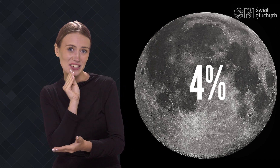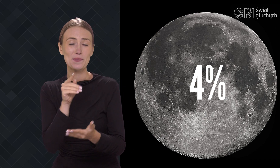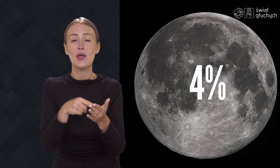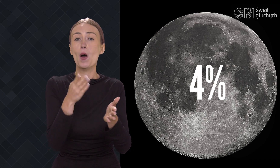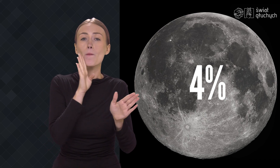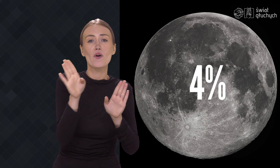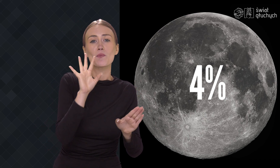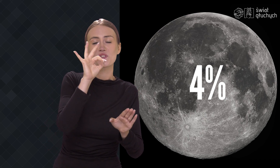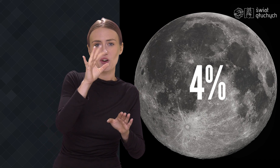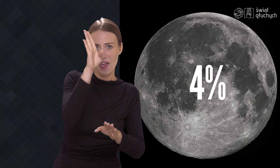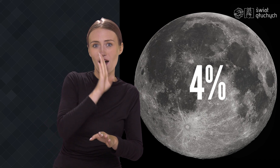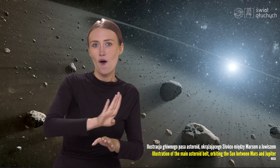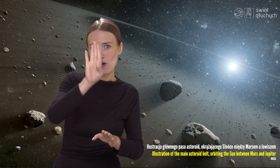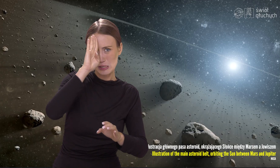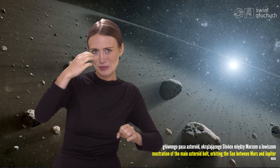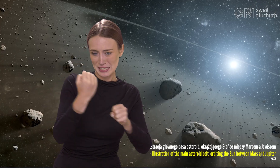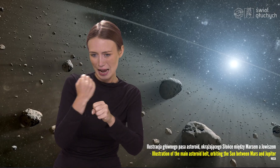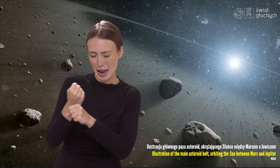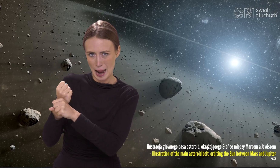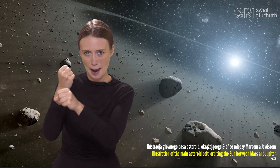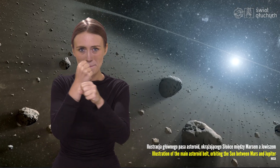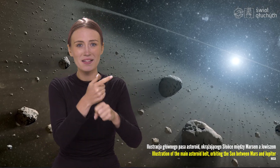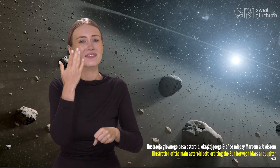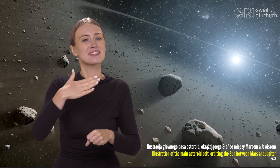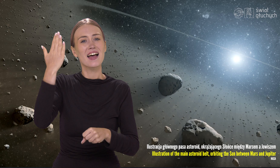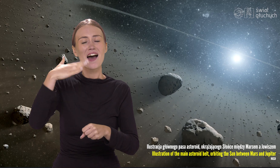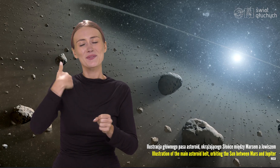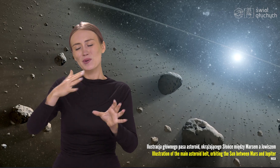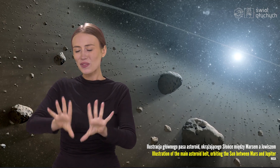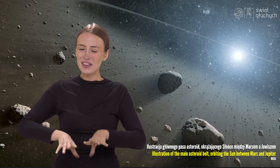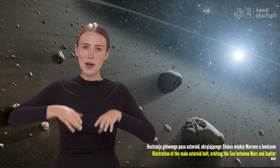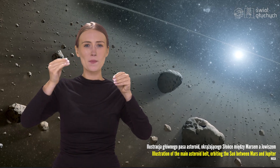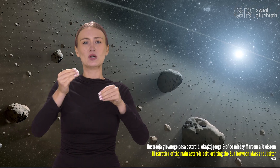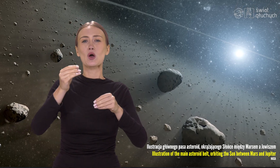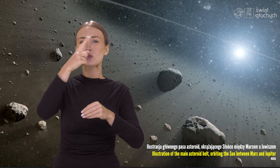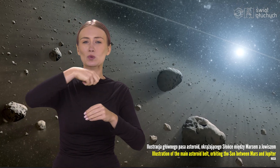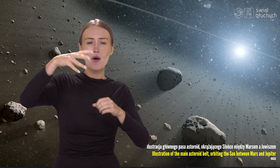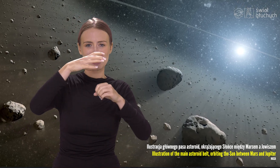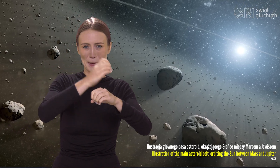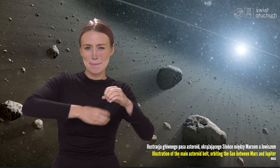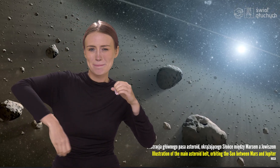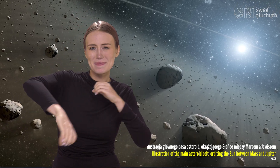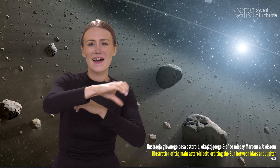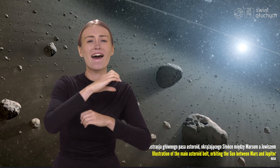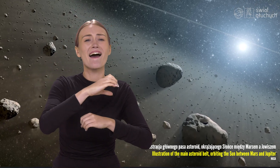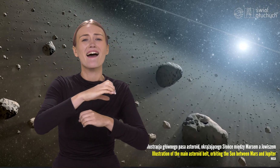Asteroids are like space rocks, leftovers from the early days of the Solar System’s formation